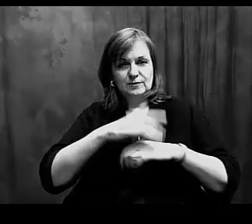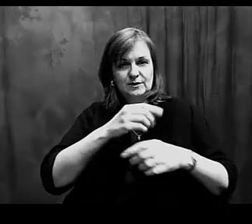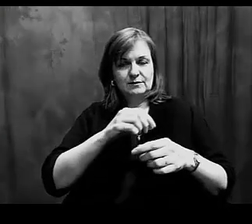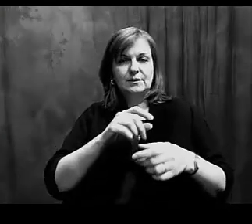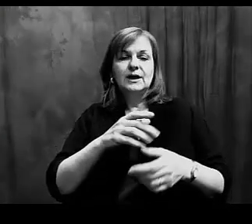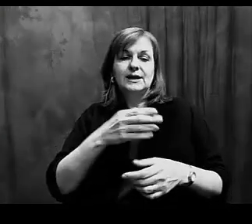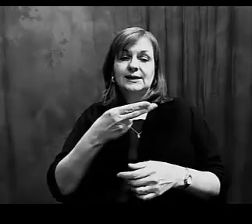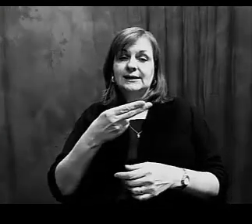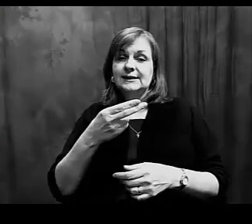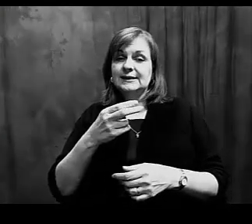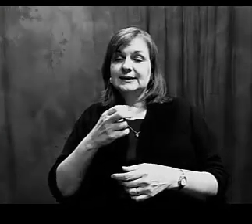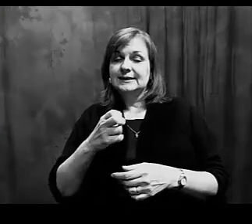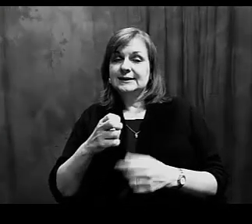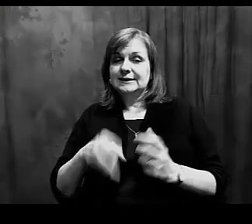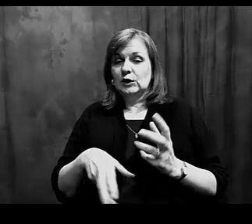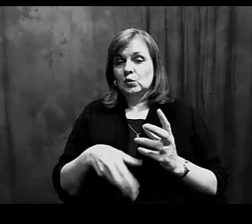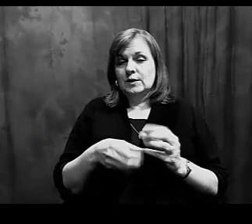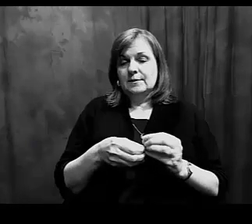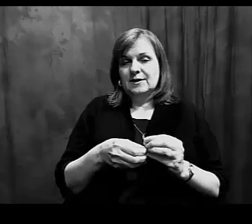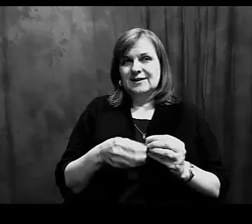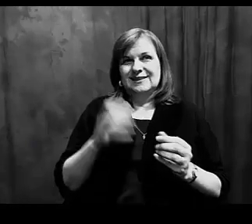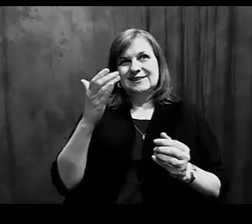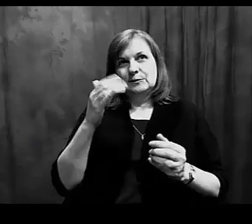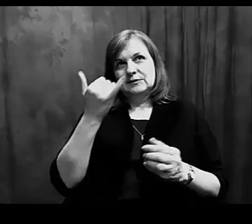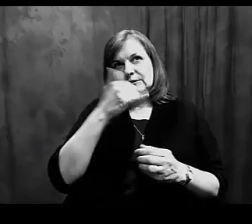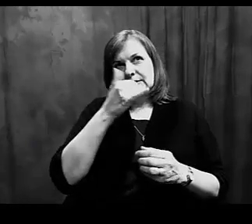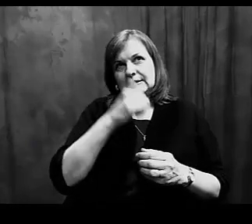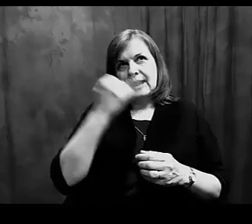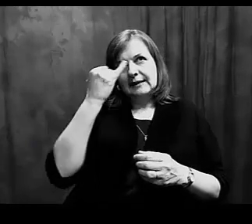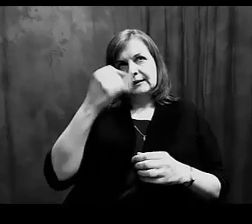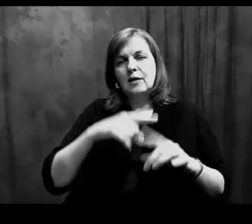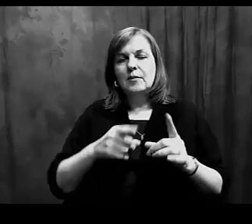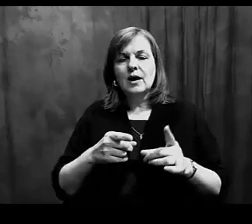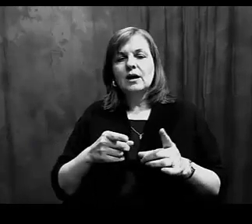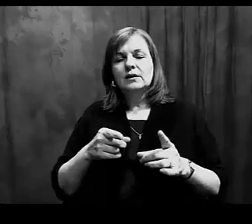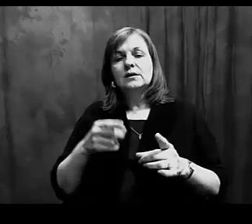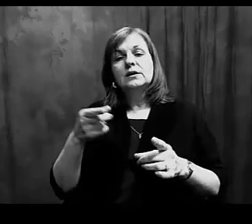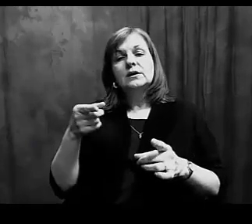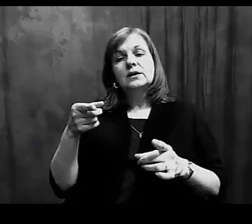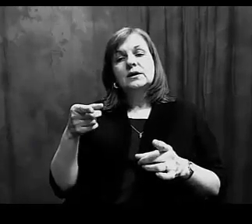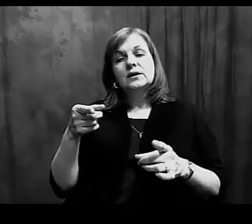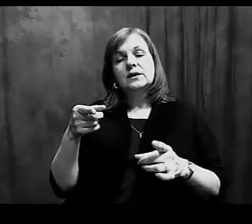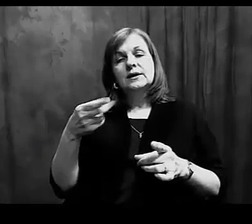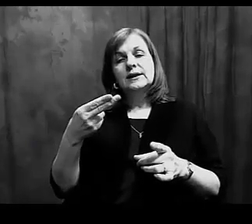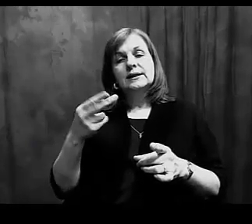and his contribution might seem silly to us today but his idea was the further down you